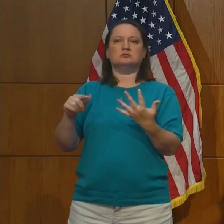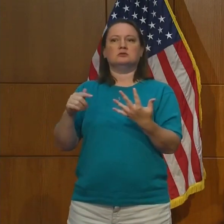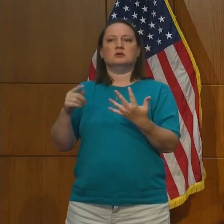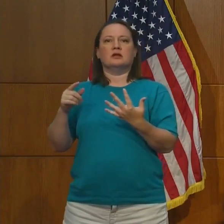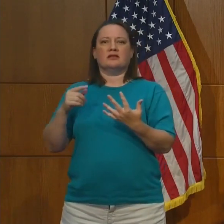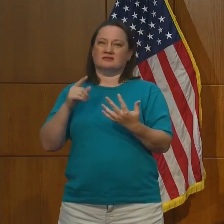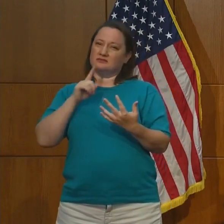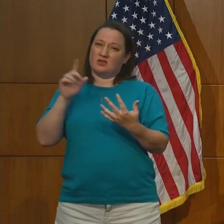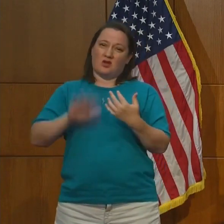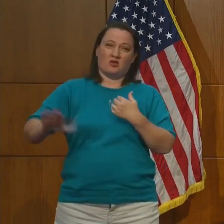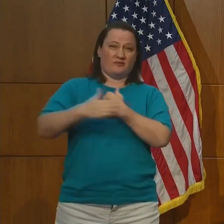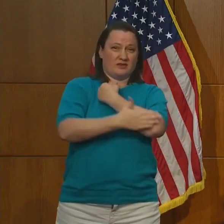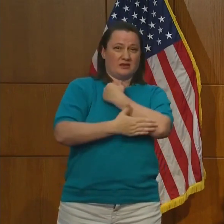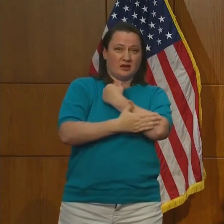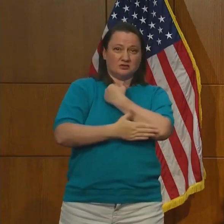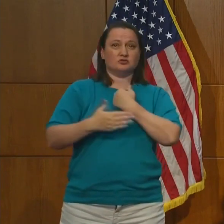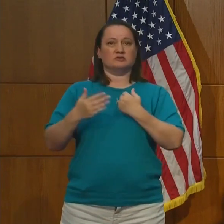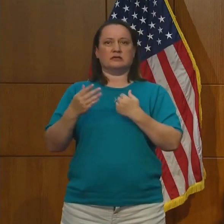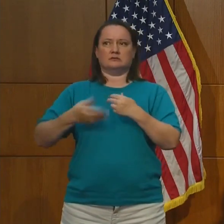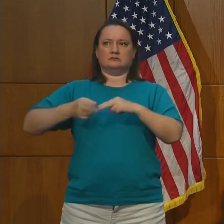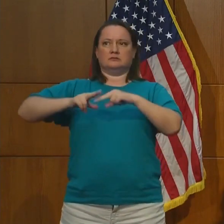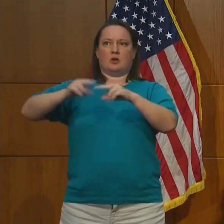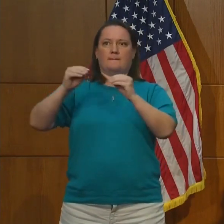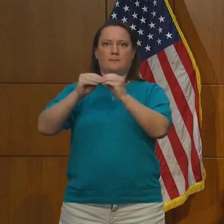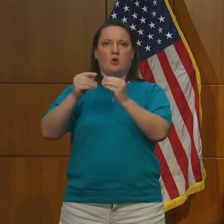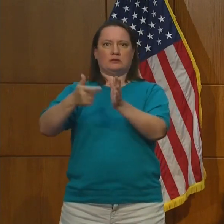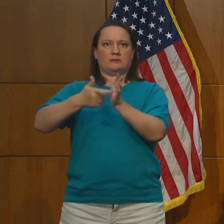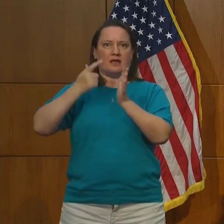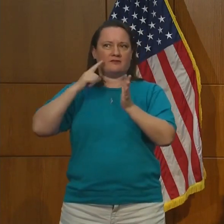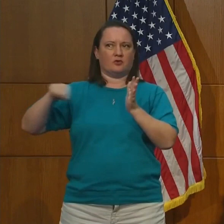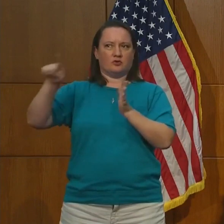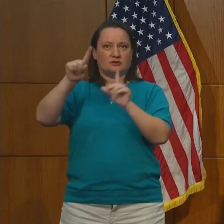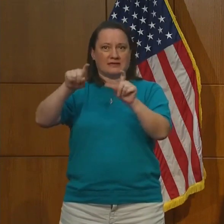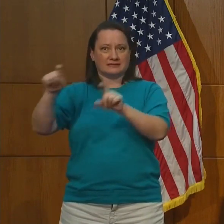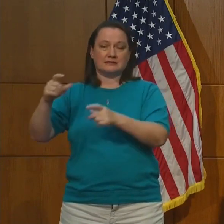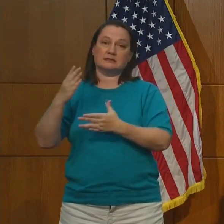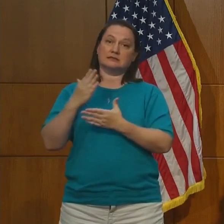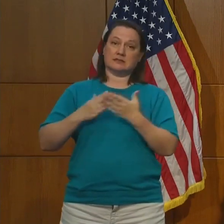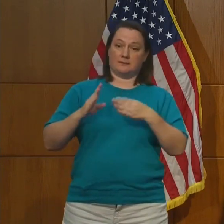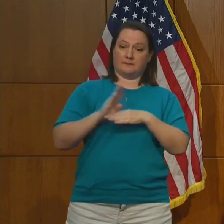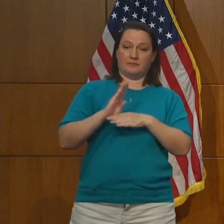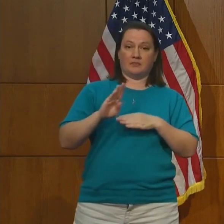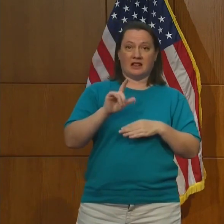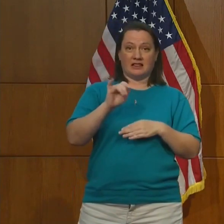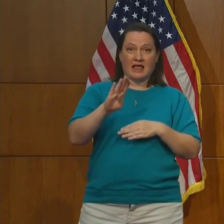ALL WANT TO GET IN THAT WE DO MUCH SOME OF THE- THAT WE THERE HAS BEEN AN INCREASE DEMAND FOR